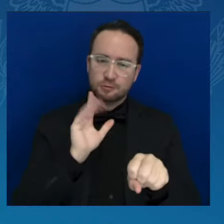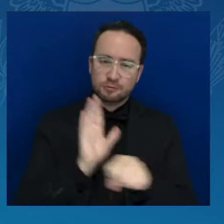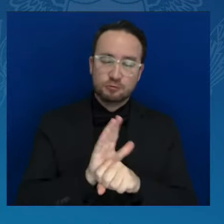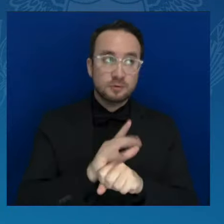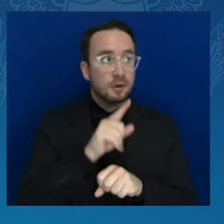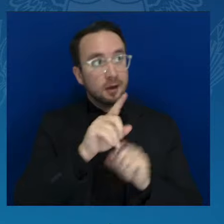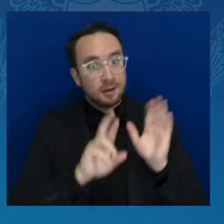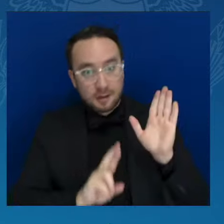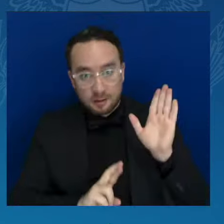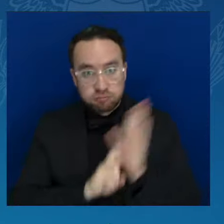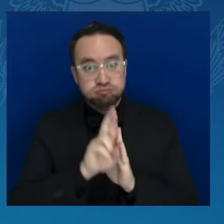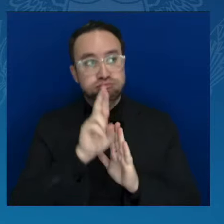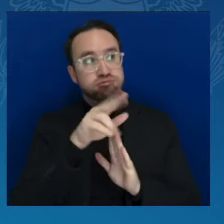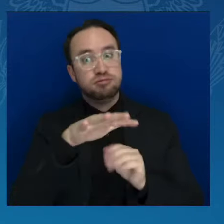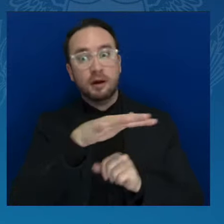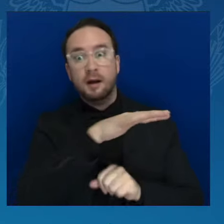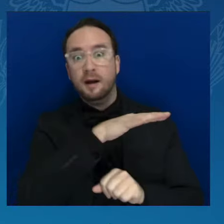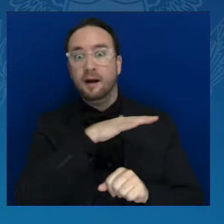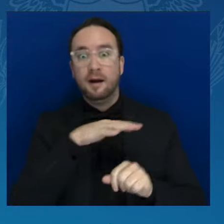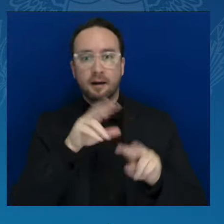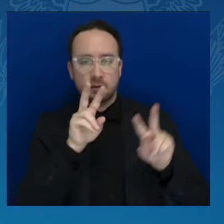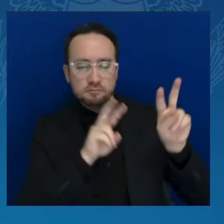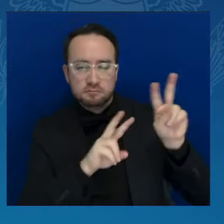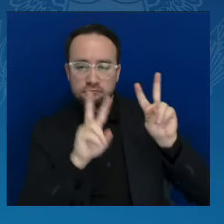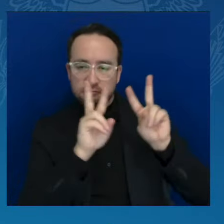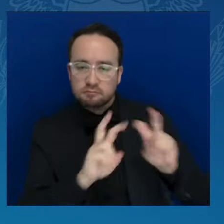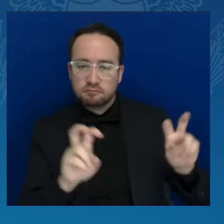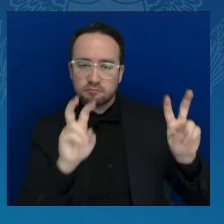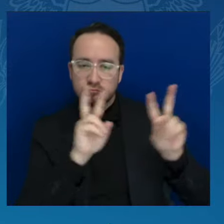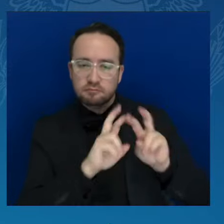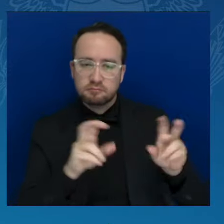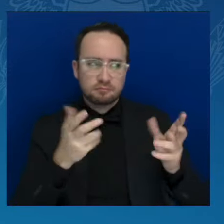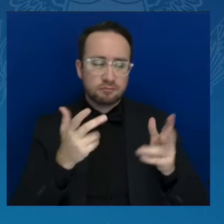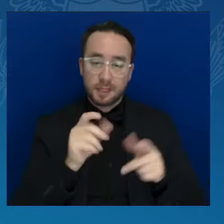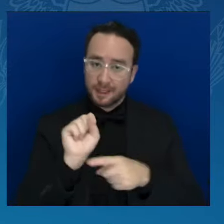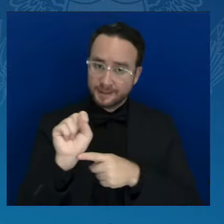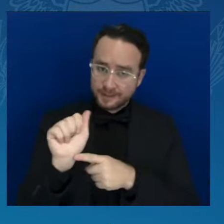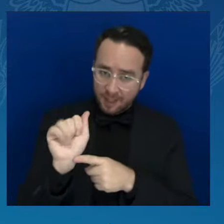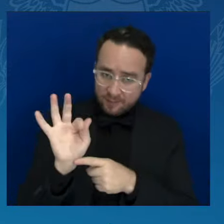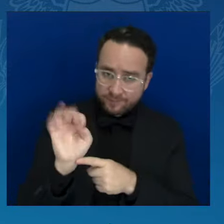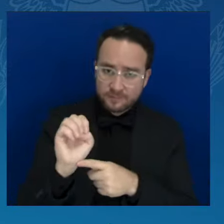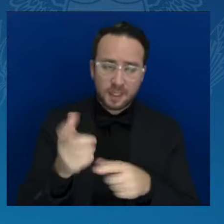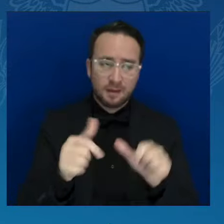The strong relationship between the United States and Canada has a long history in space exploration and science.